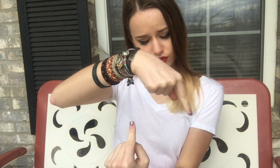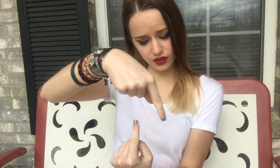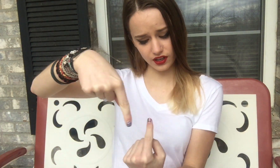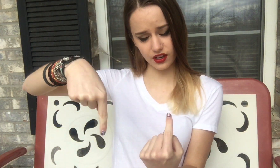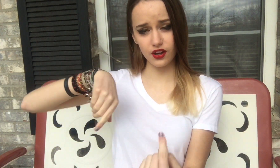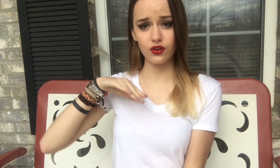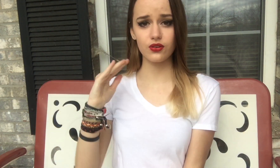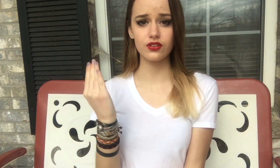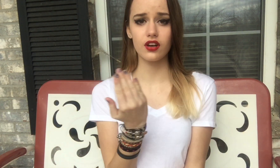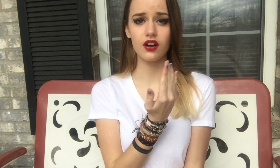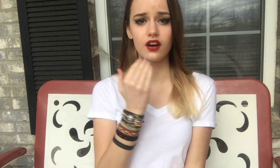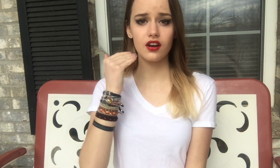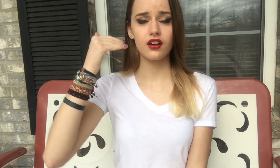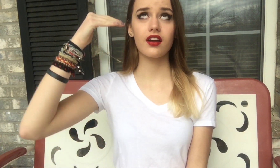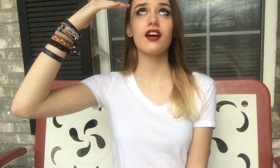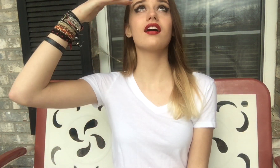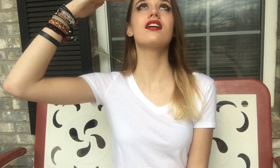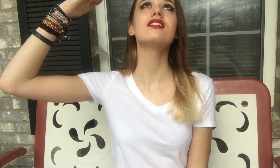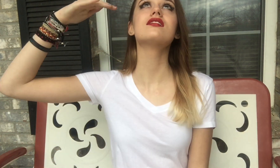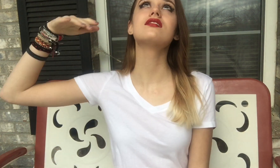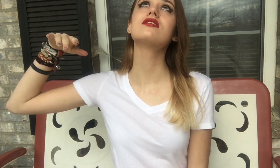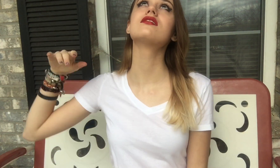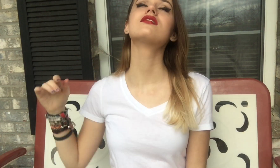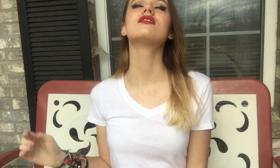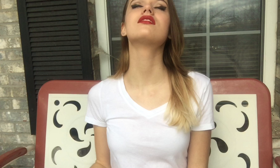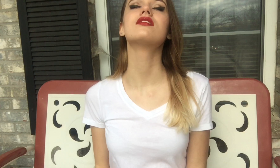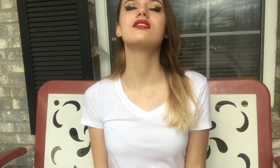Around our heads